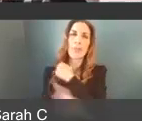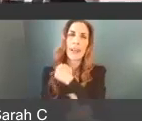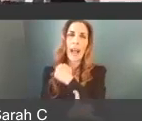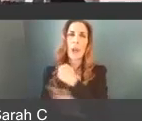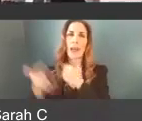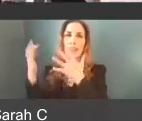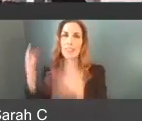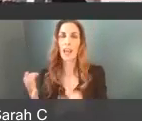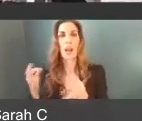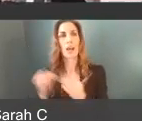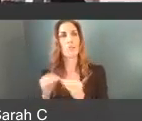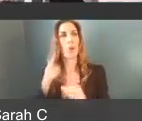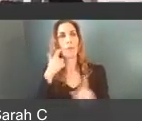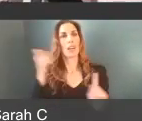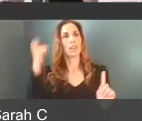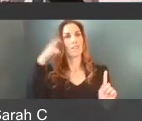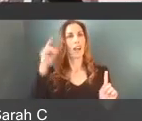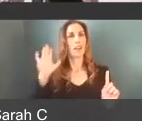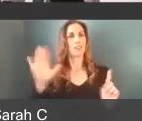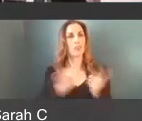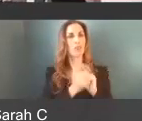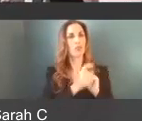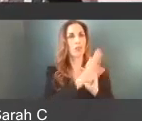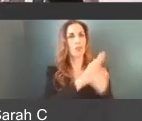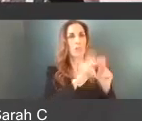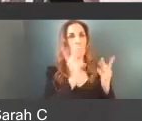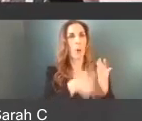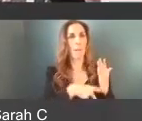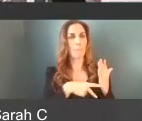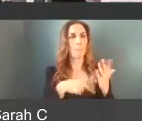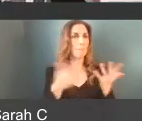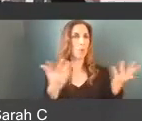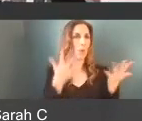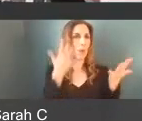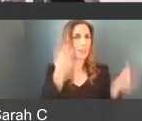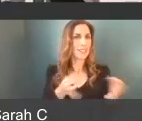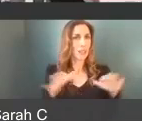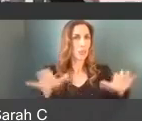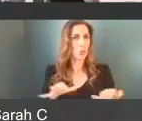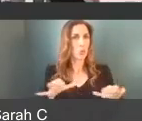their program and made this, you know, what they decided to do to ditch the mass clinics.